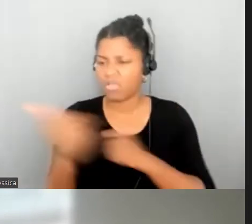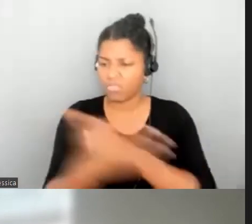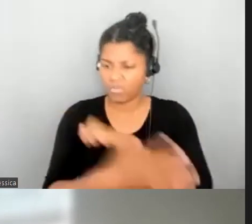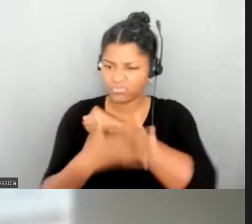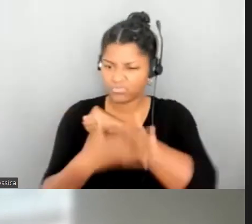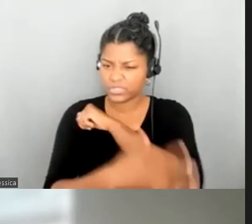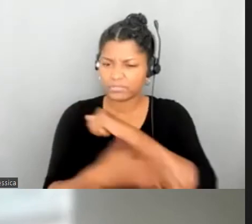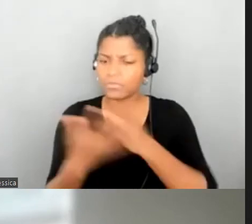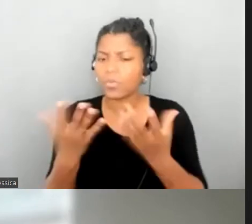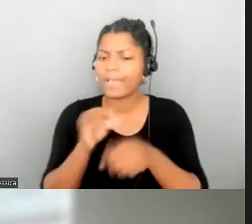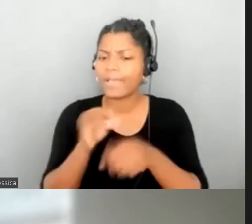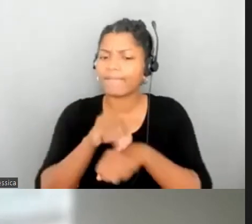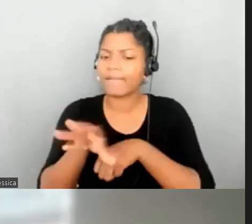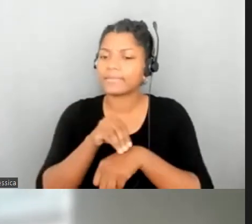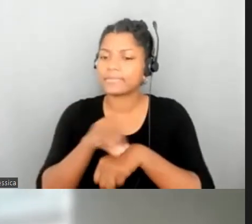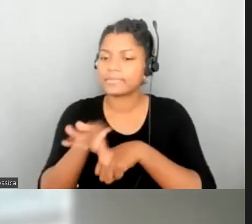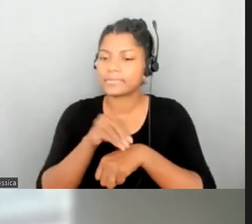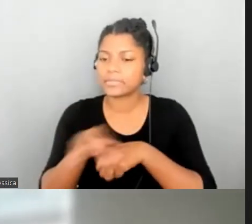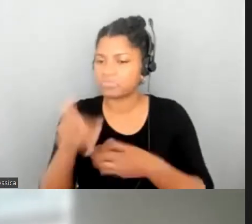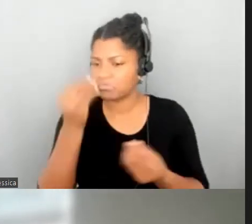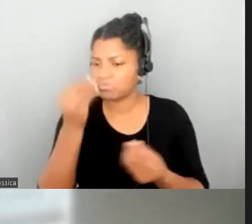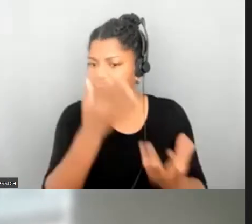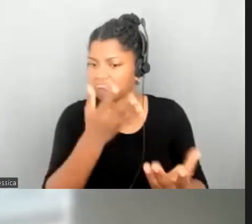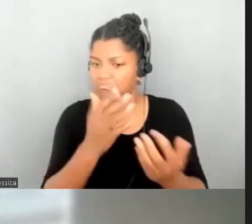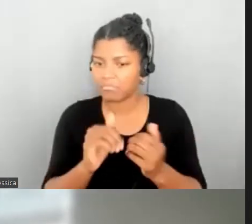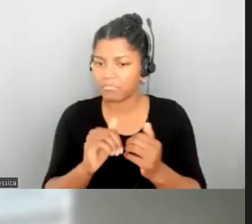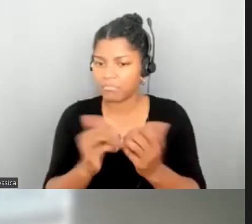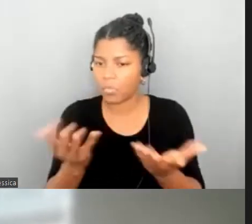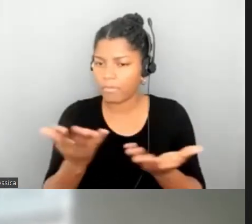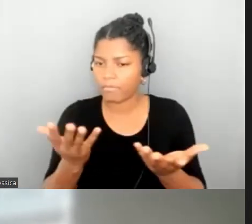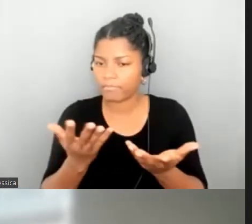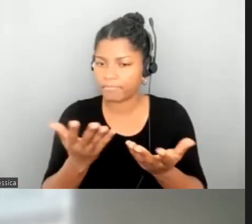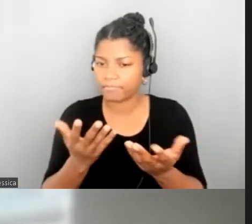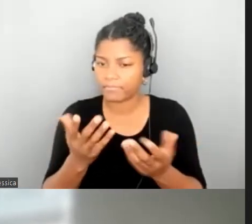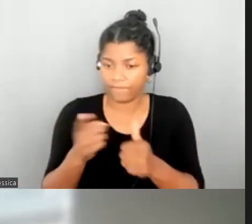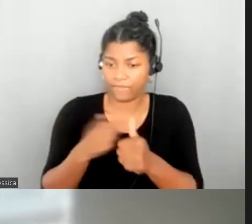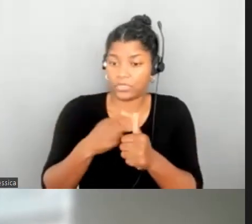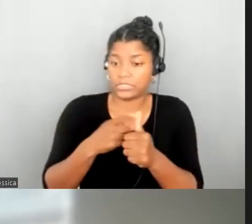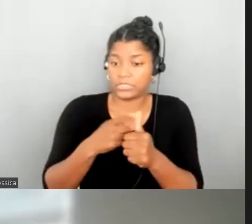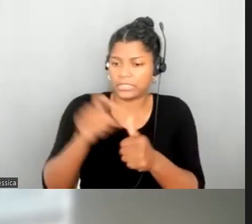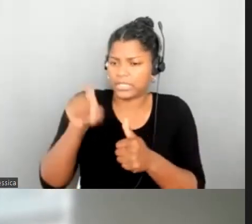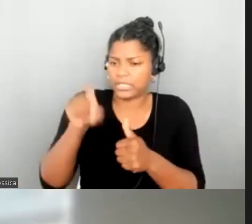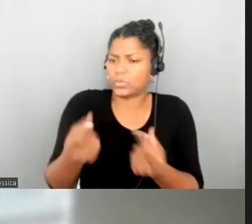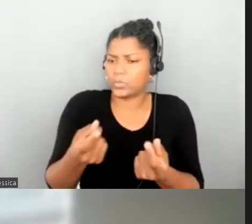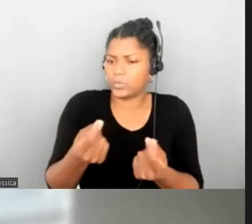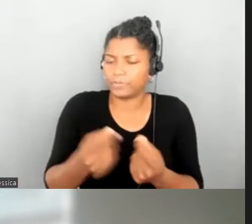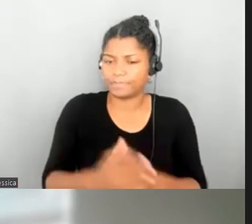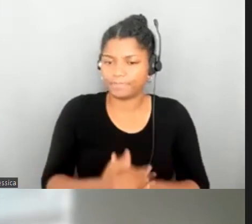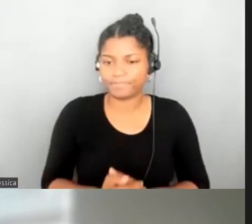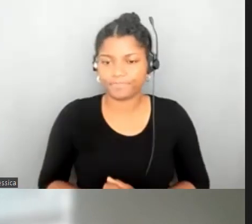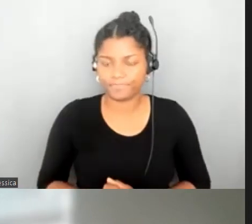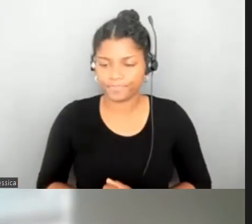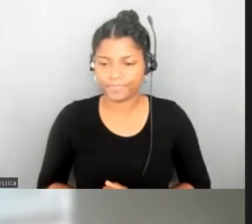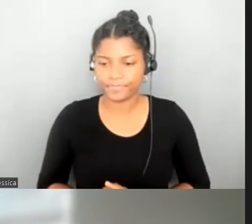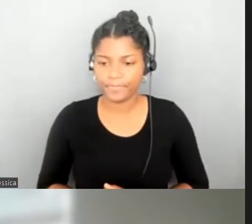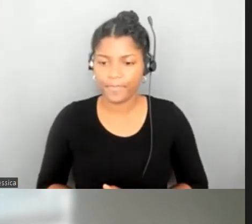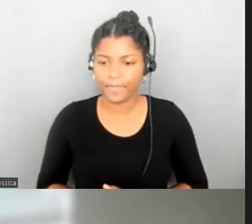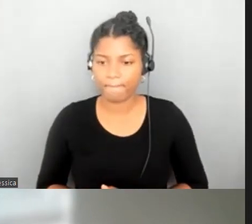what advice would you give them? What would you tell them to try first if they wanted to develop a program like Return to